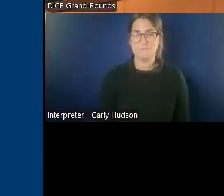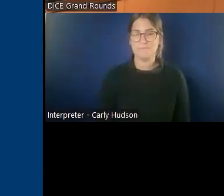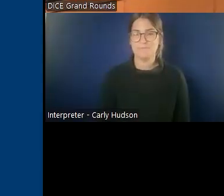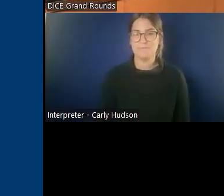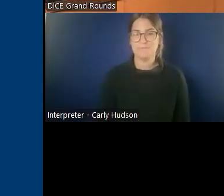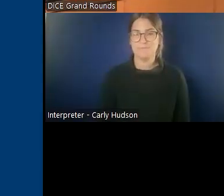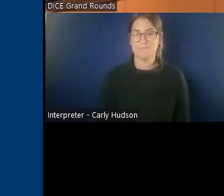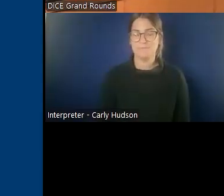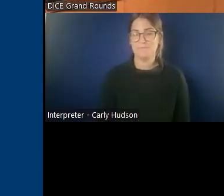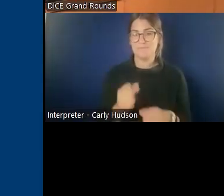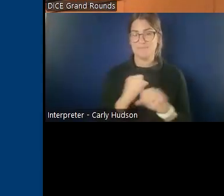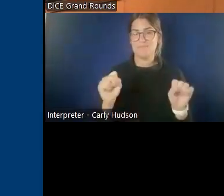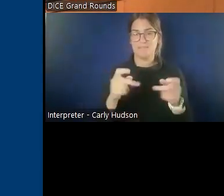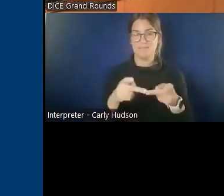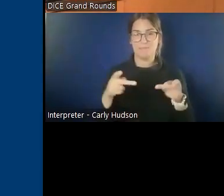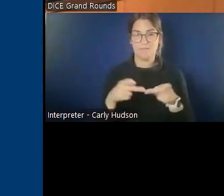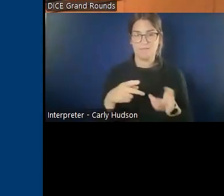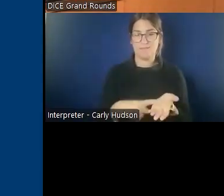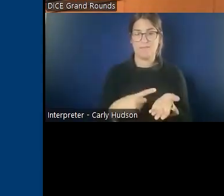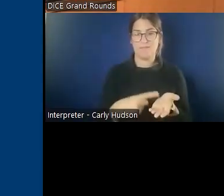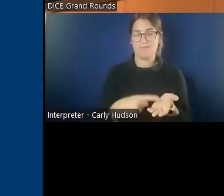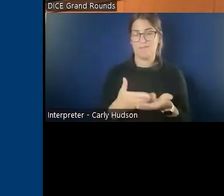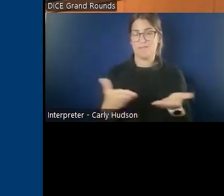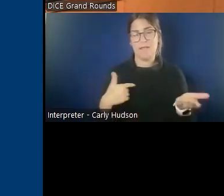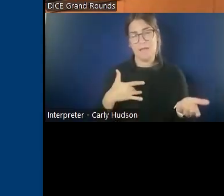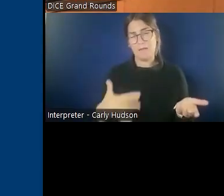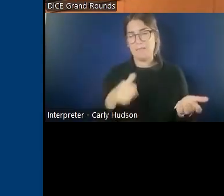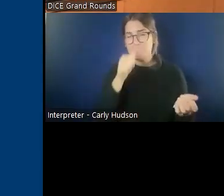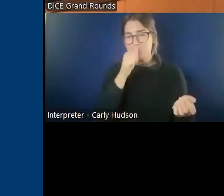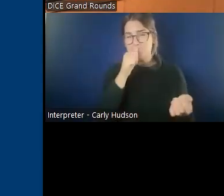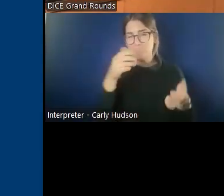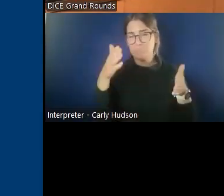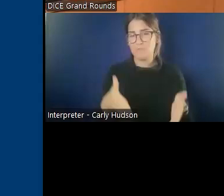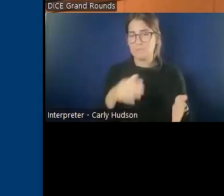space to talk about um because I'm a relatively pretty private person is um my husband is not